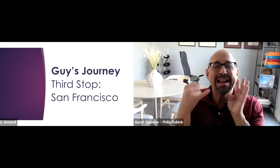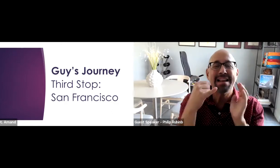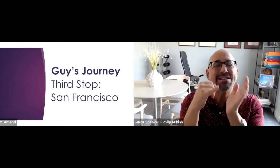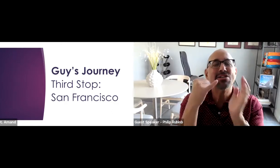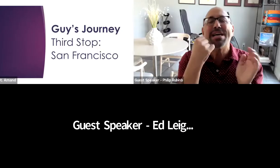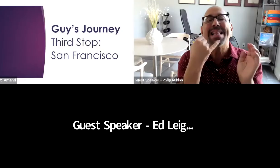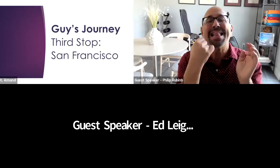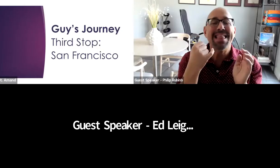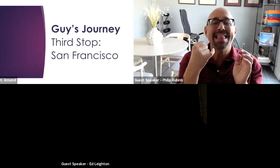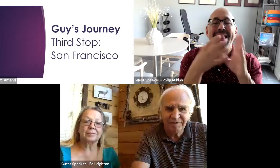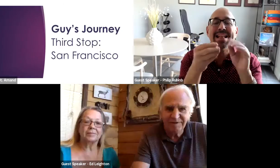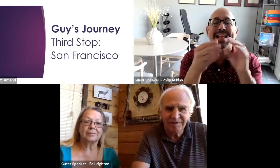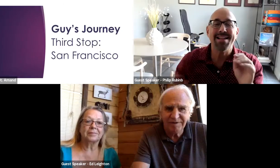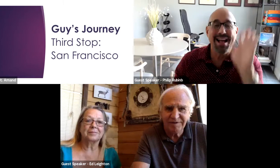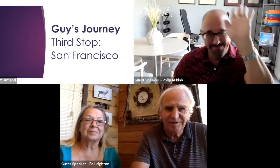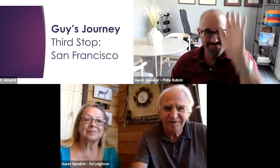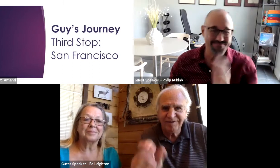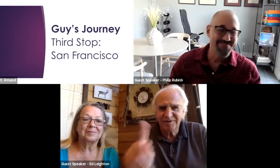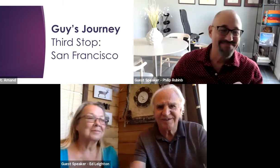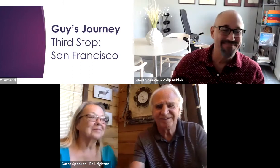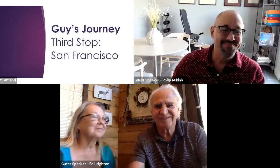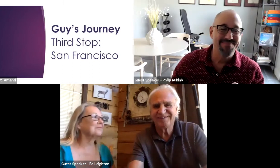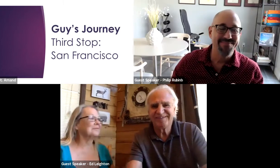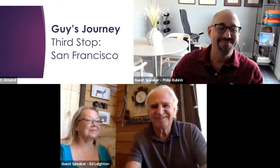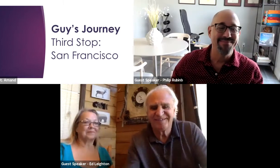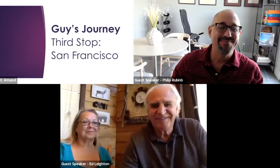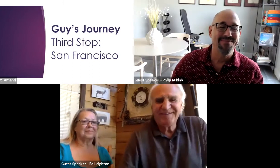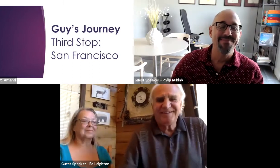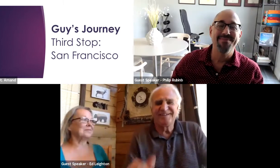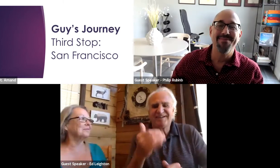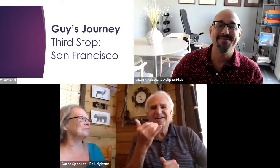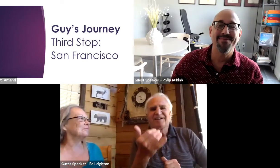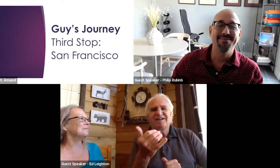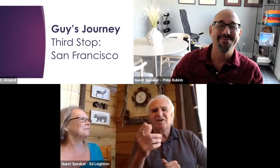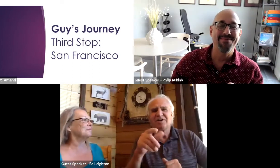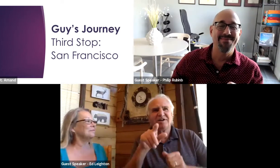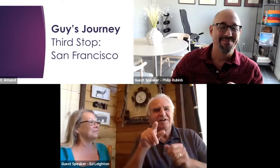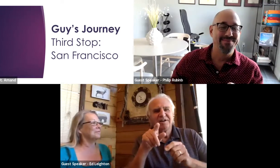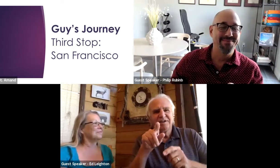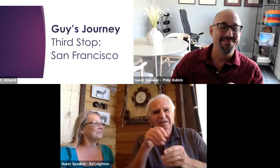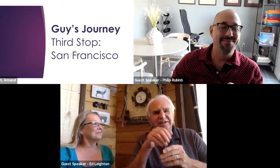Hello? Ed, Ed, Jeanine, it's your turn. Heh heh heh!